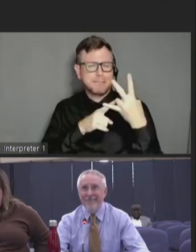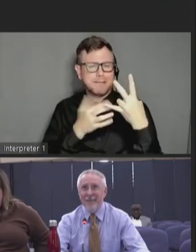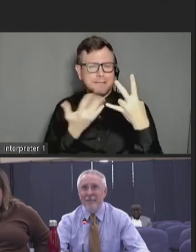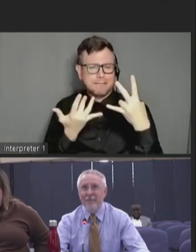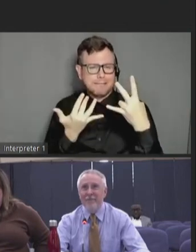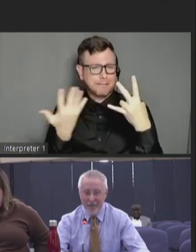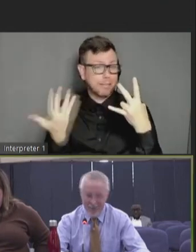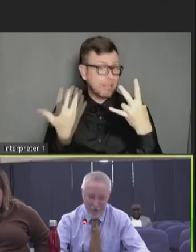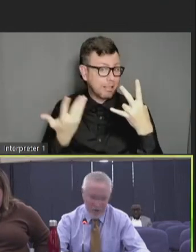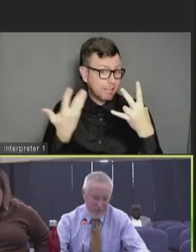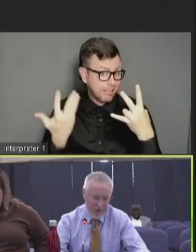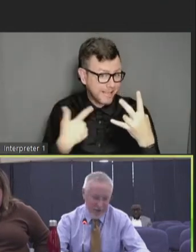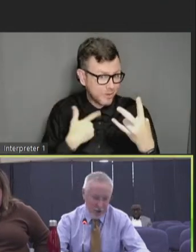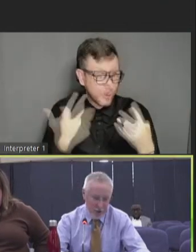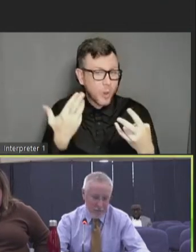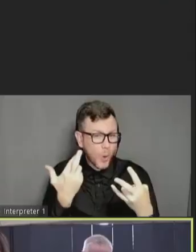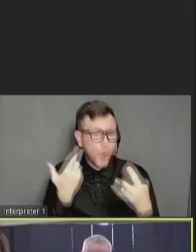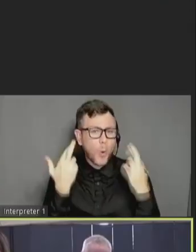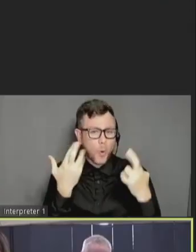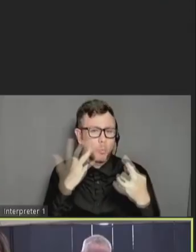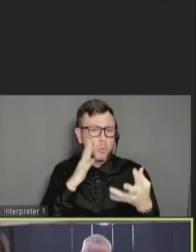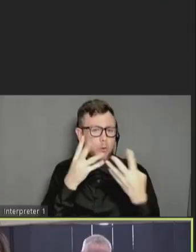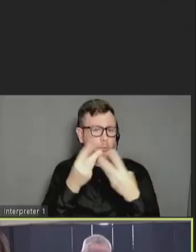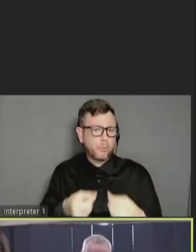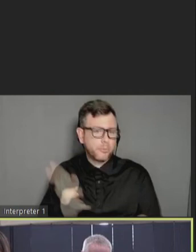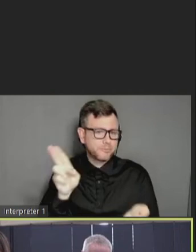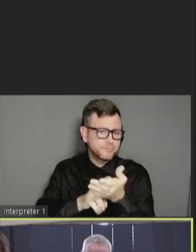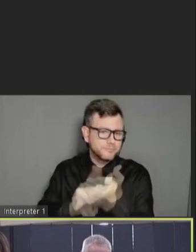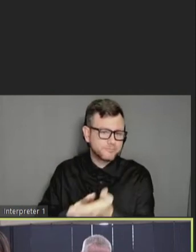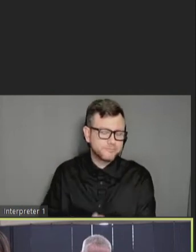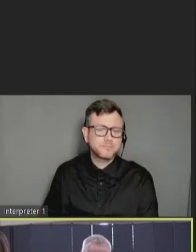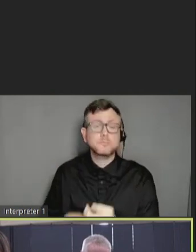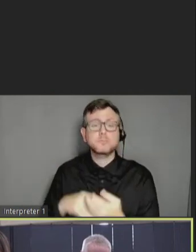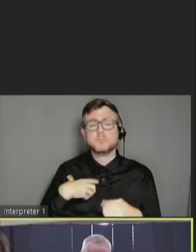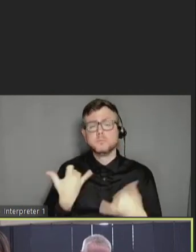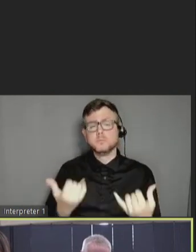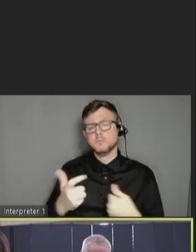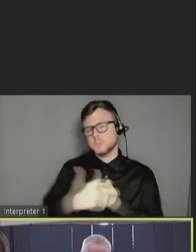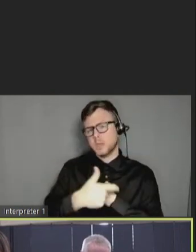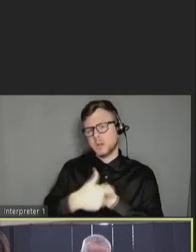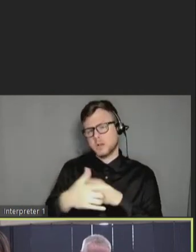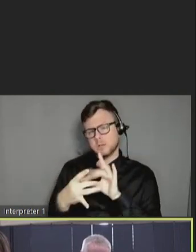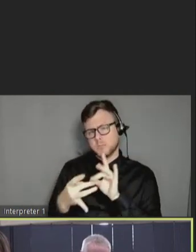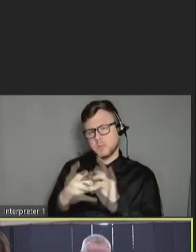Robert Hopkins: Great. Thank you. It's now time -- just to mention that AHRQ,